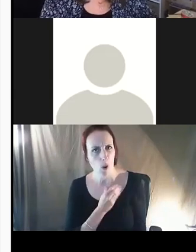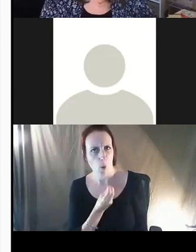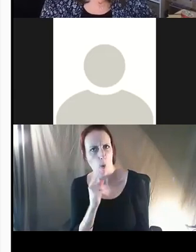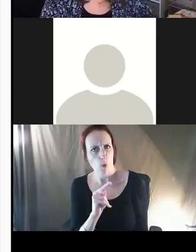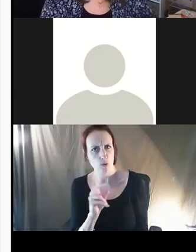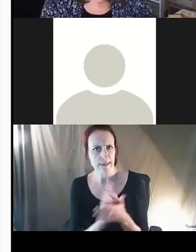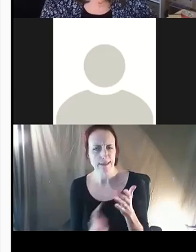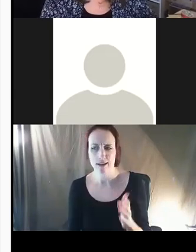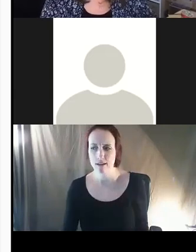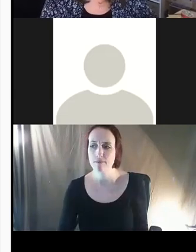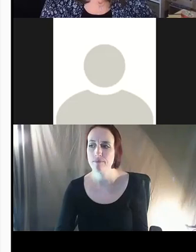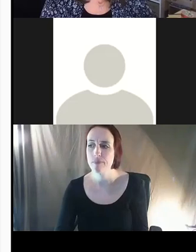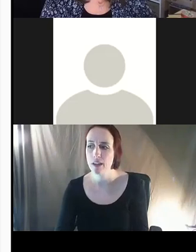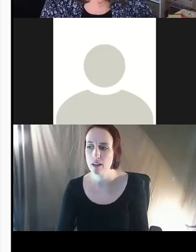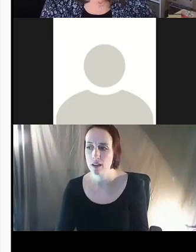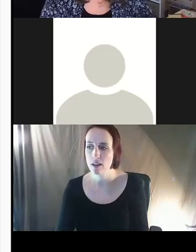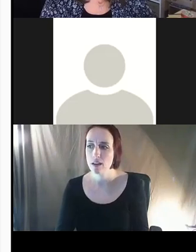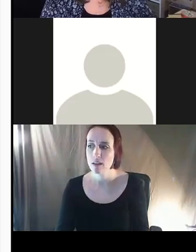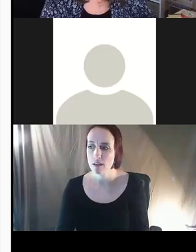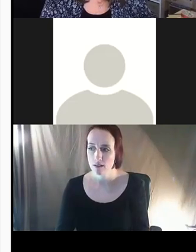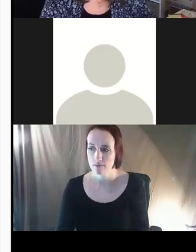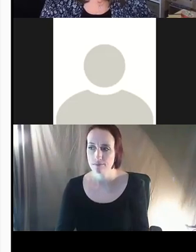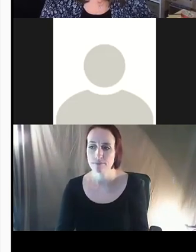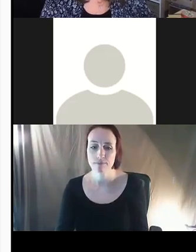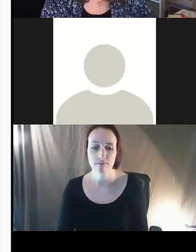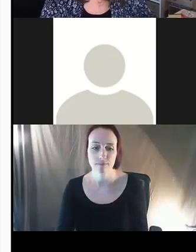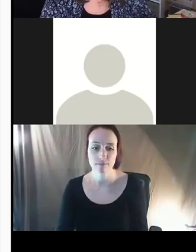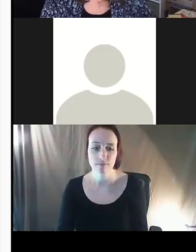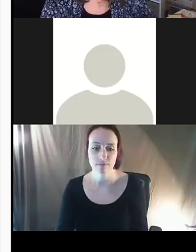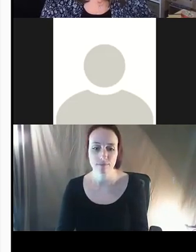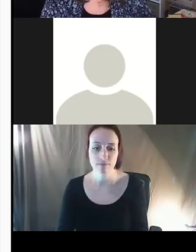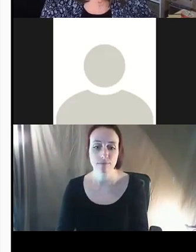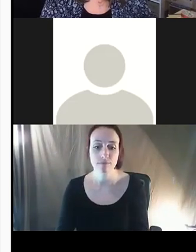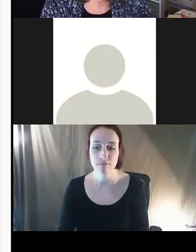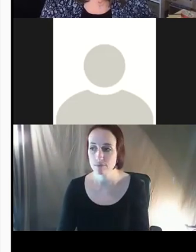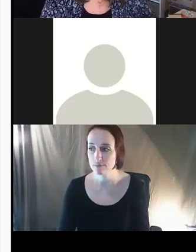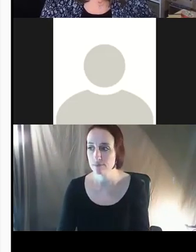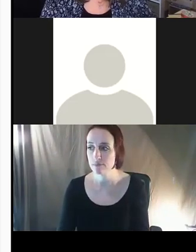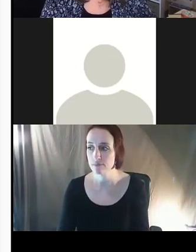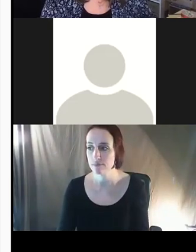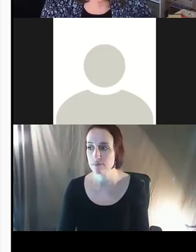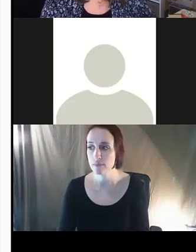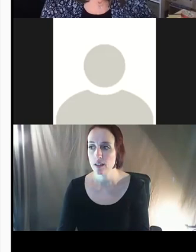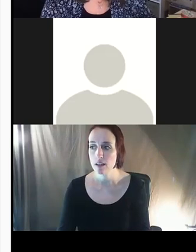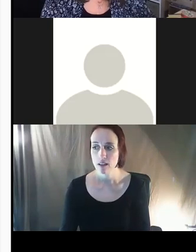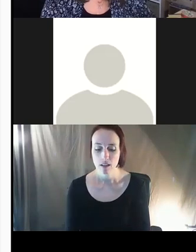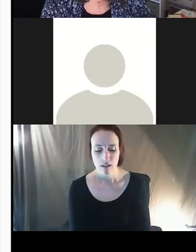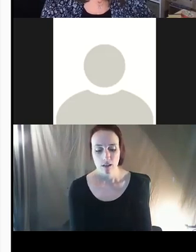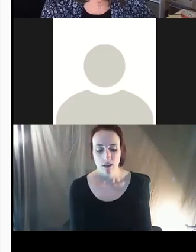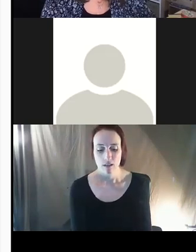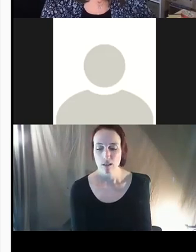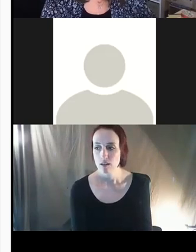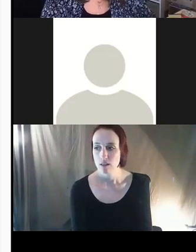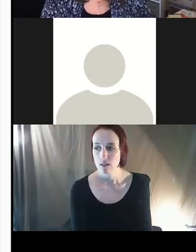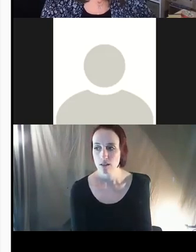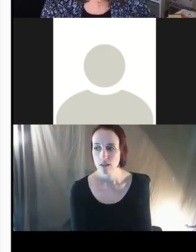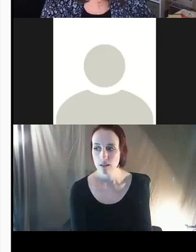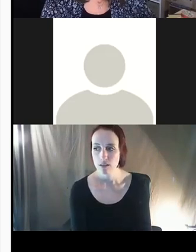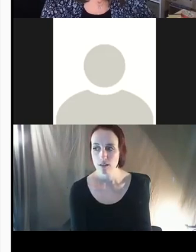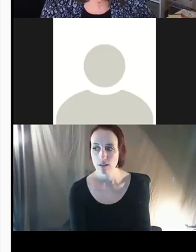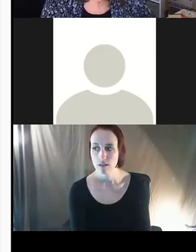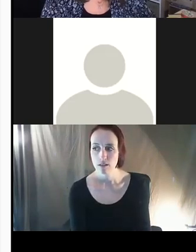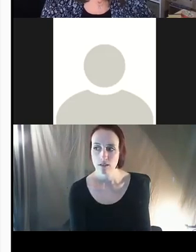People who want original chocolate designs will